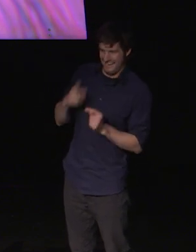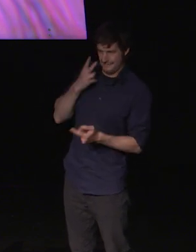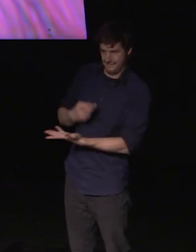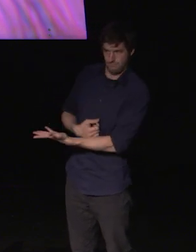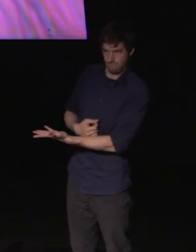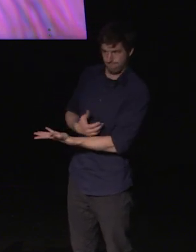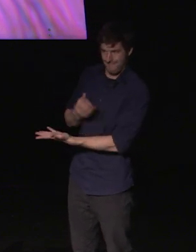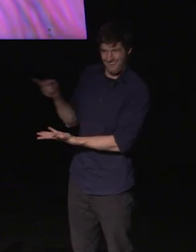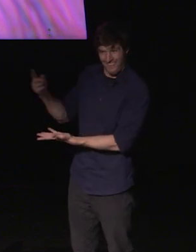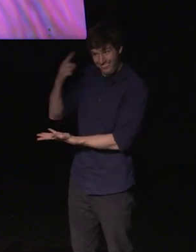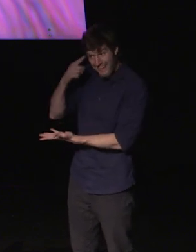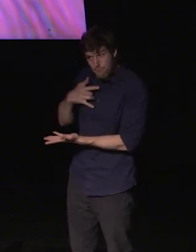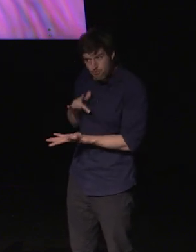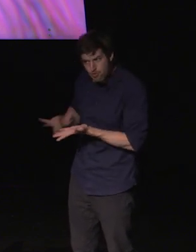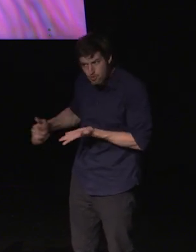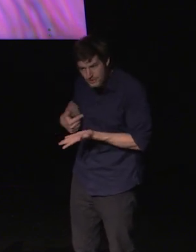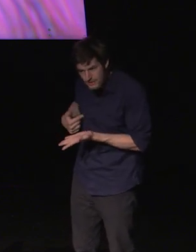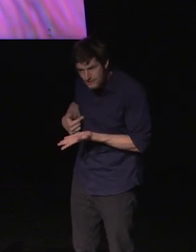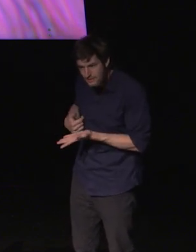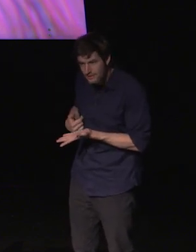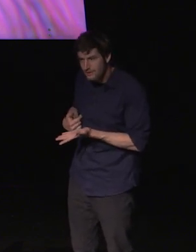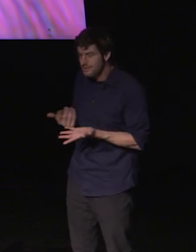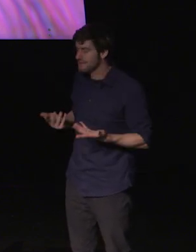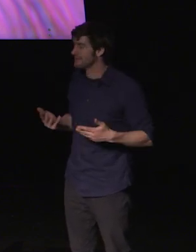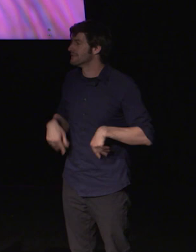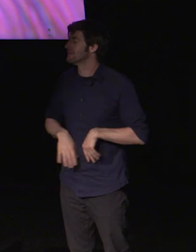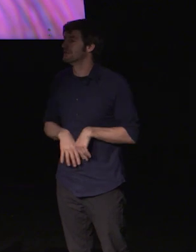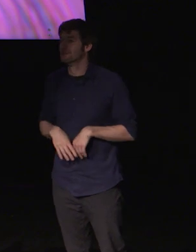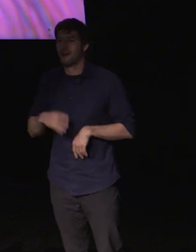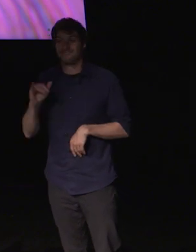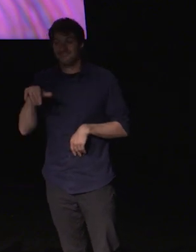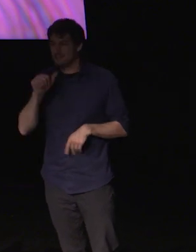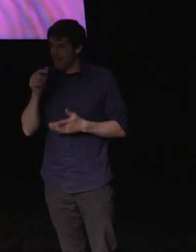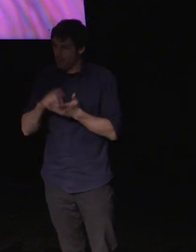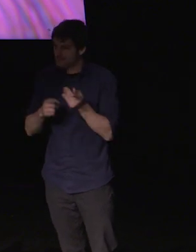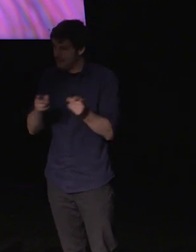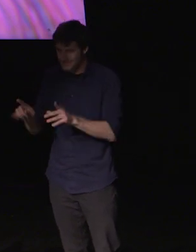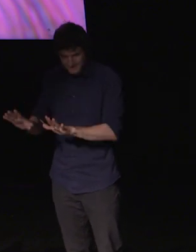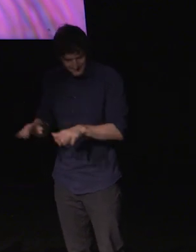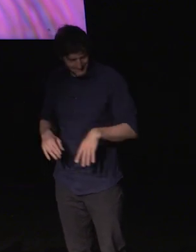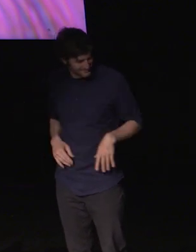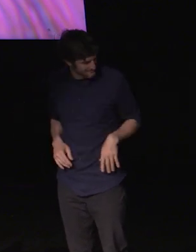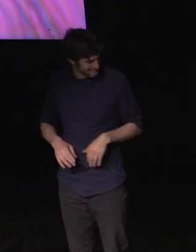and people think I'm rude for some reason. AUDIENCE LAUGHS And that's not the case. MEGHAN LAUGHS So it's...